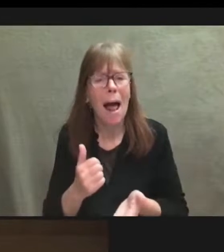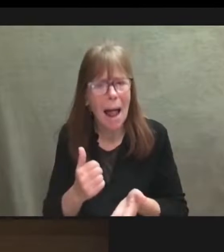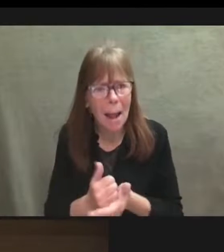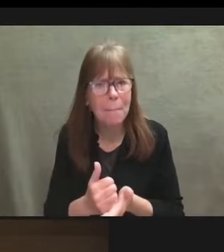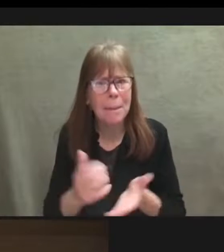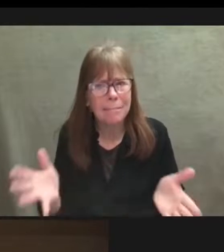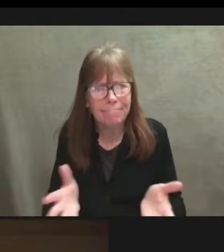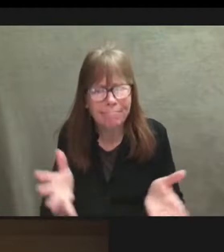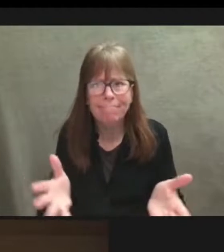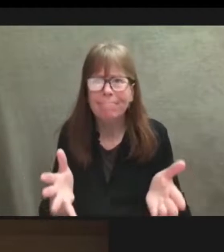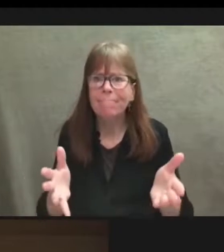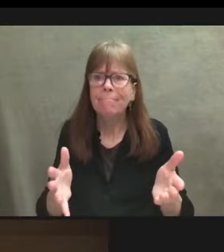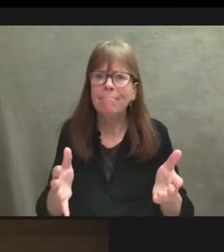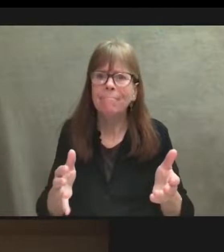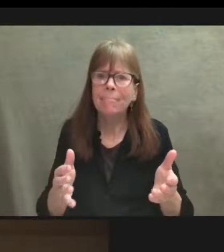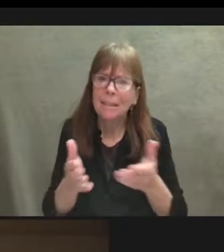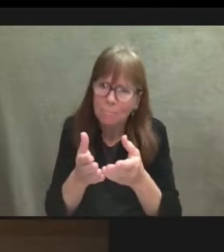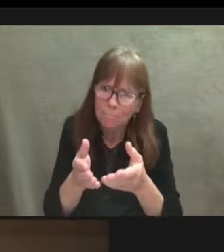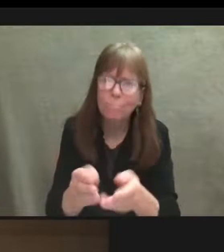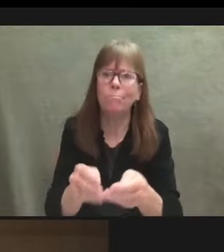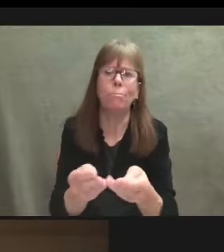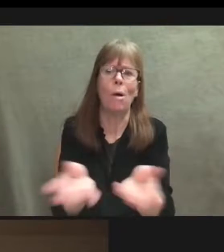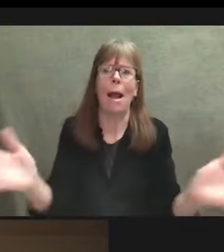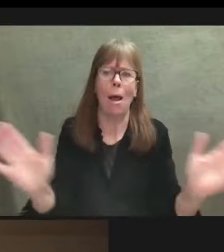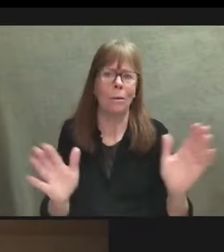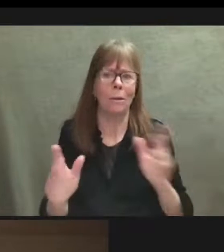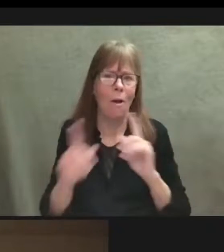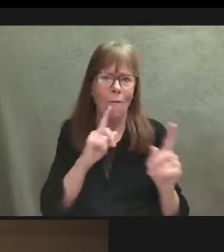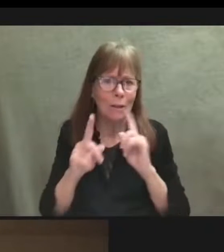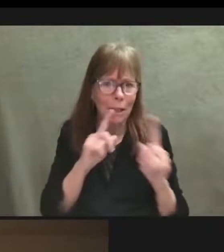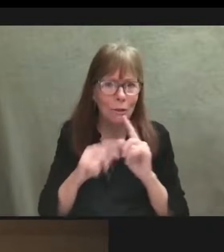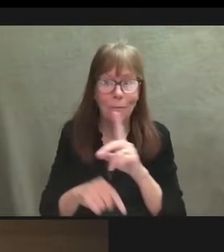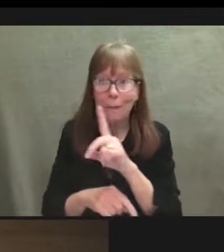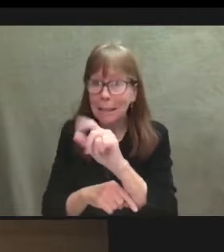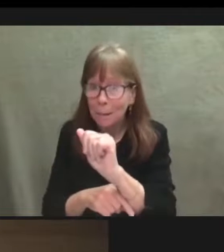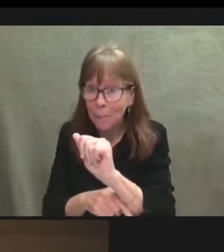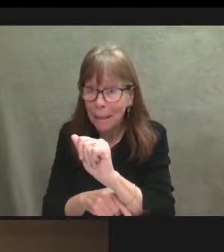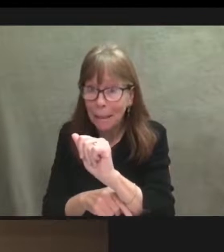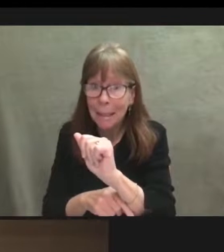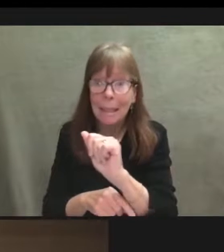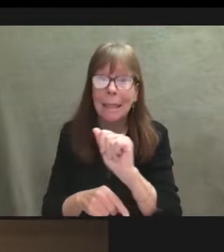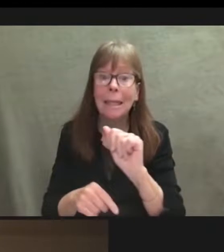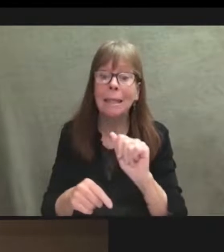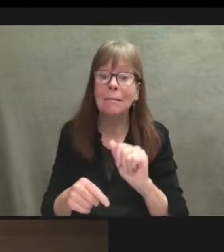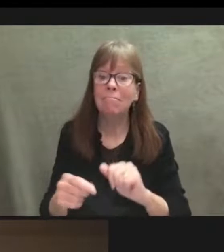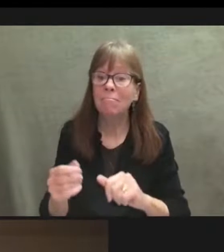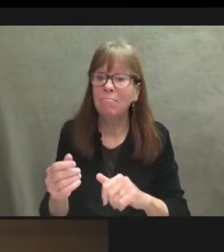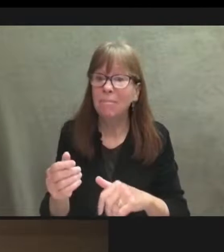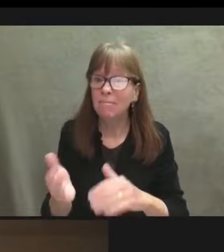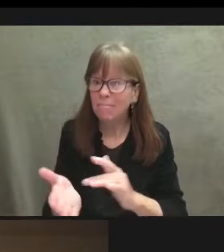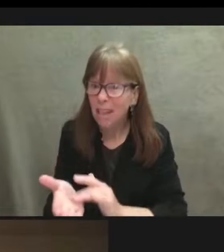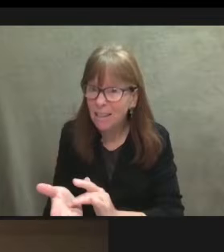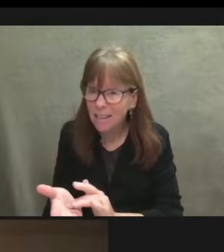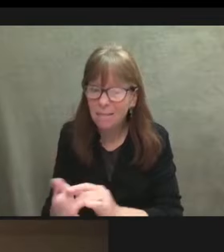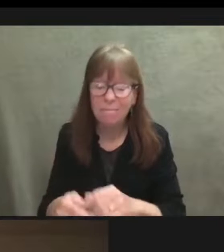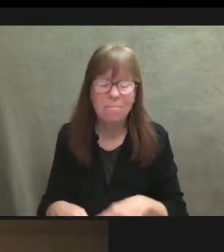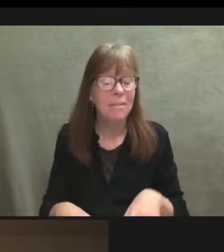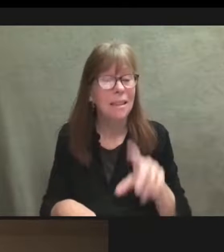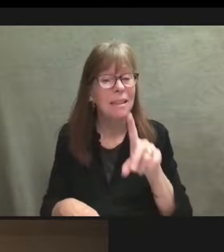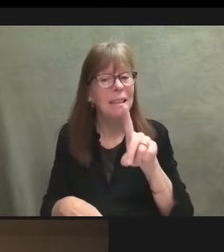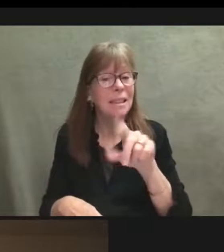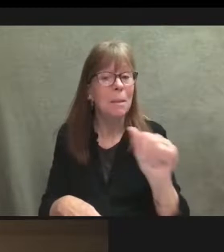disability in medicine and disability justice. To, I think that we're going to need the principles—